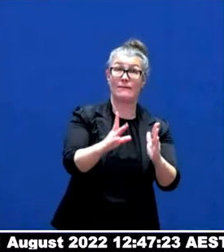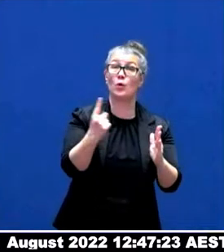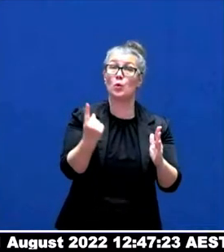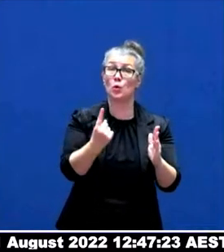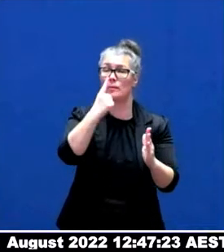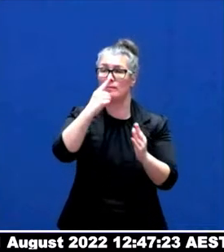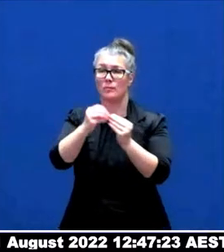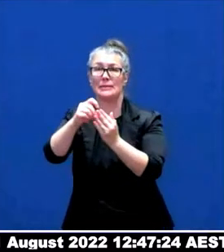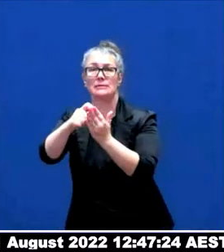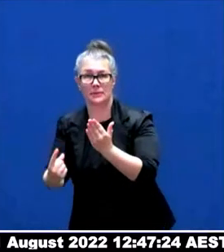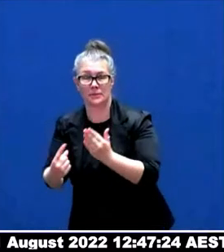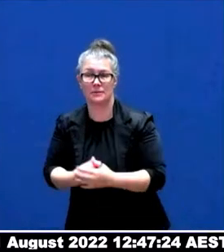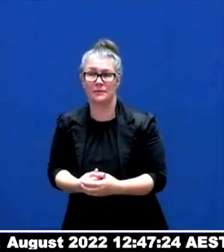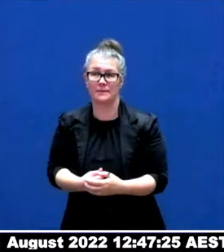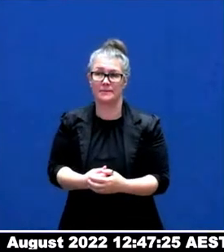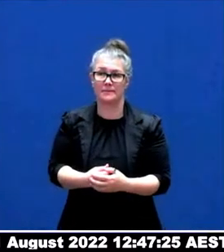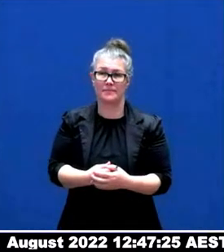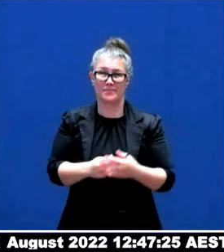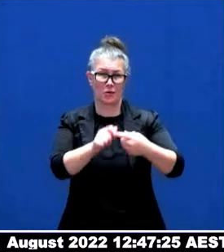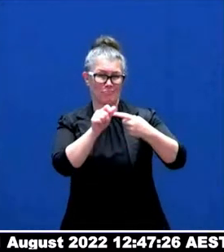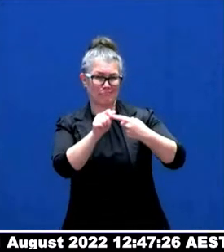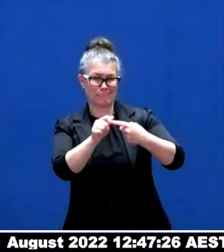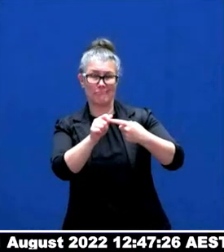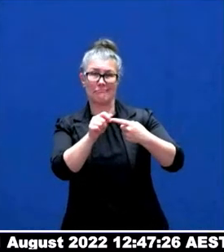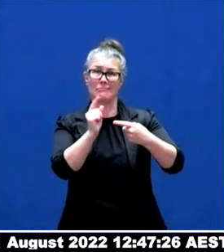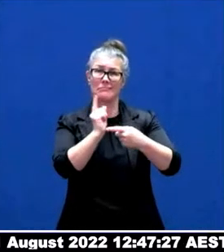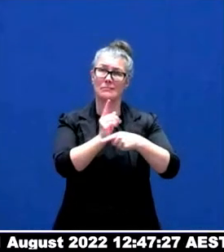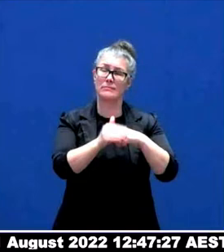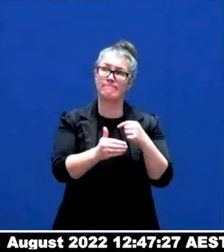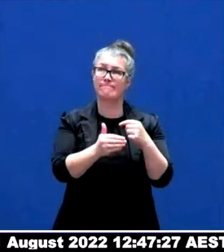And, you know, just wondering about your progress?